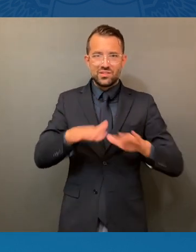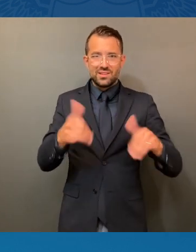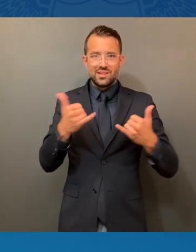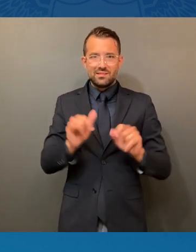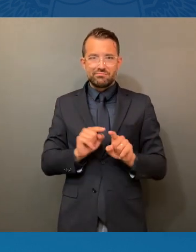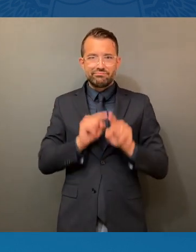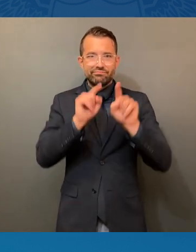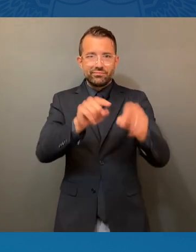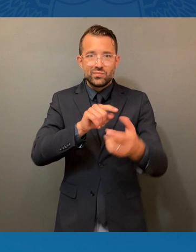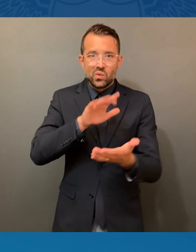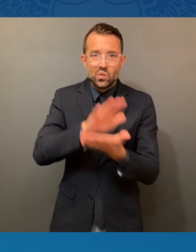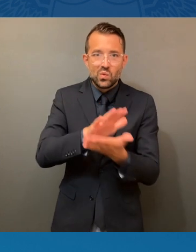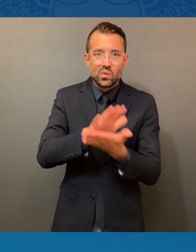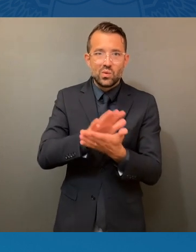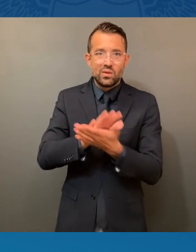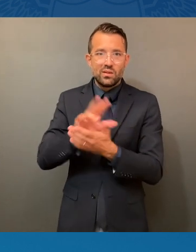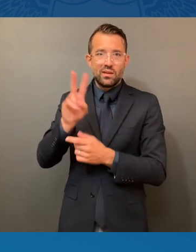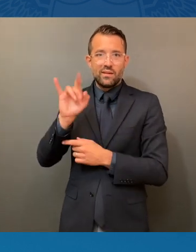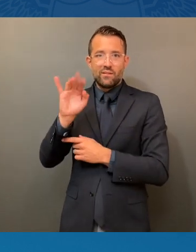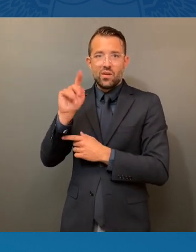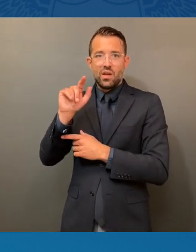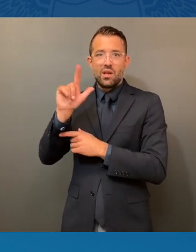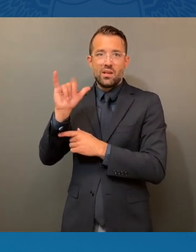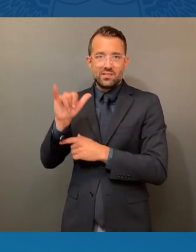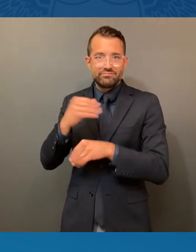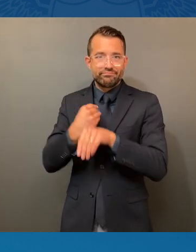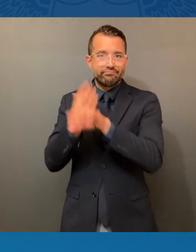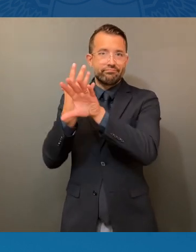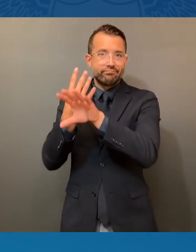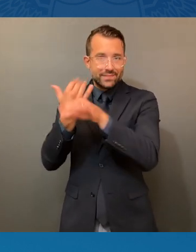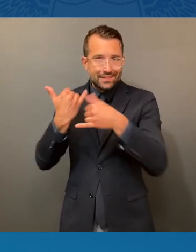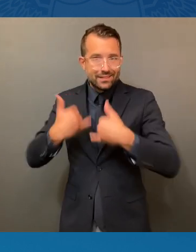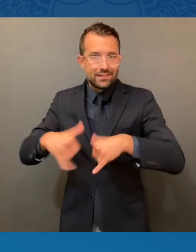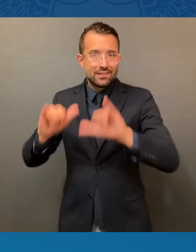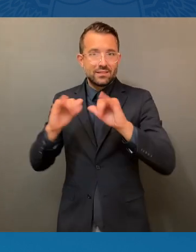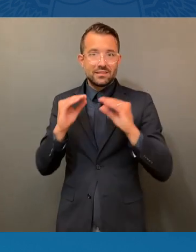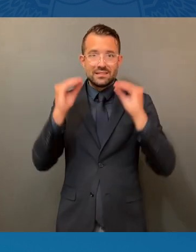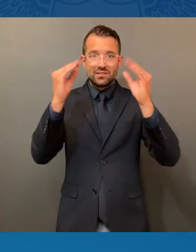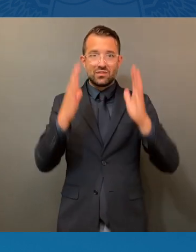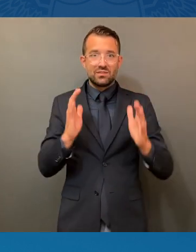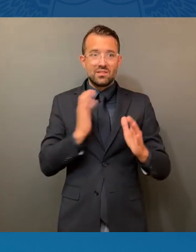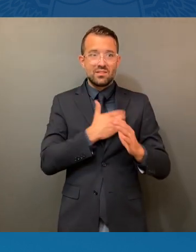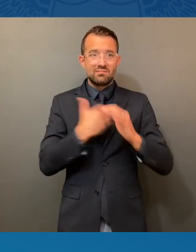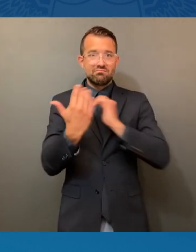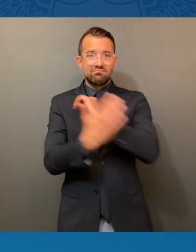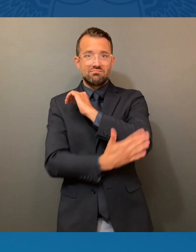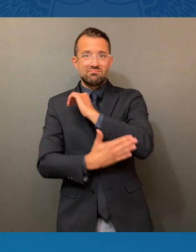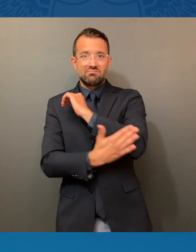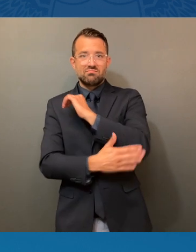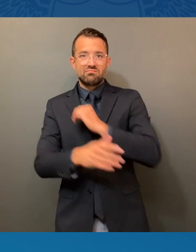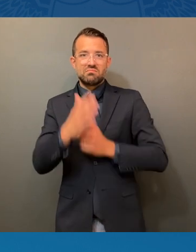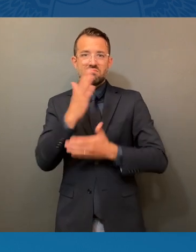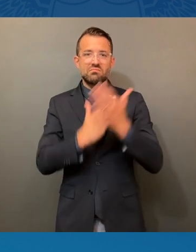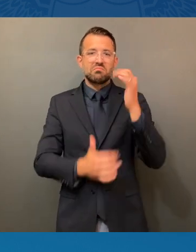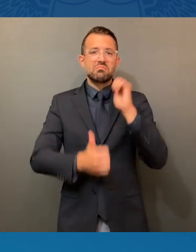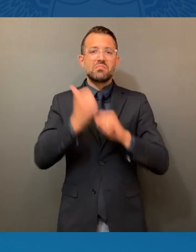The teachers of our nation -- some of the most dedicated people that we could ever know and meet --